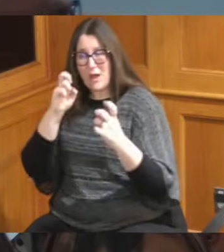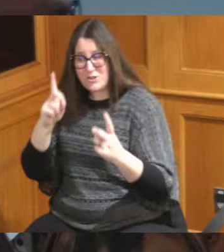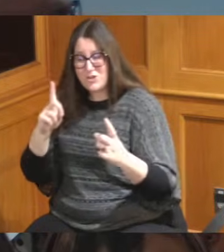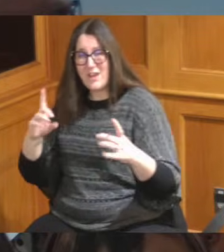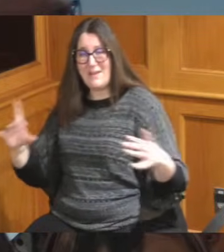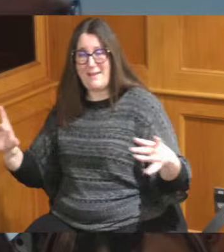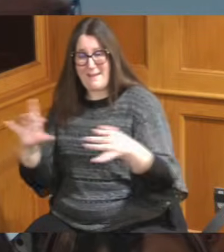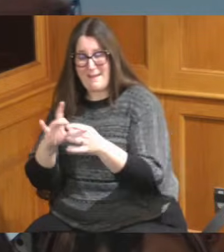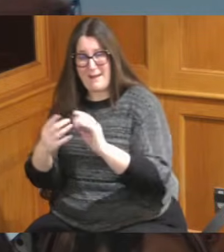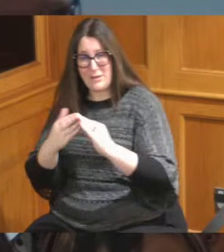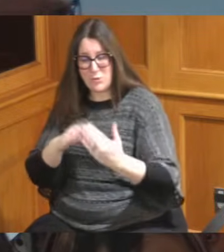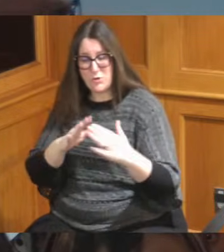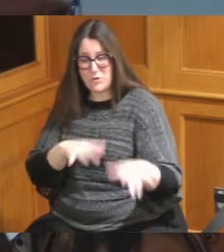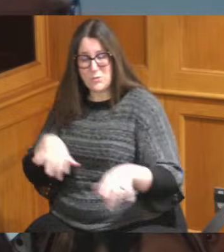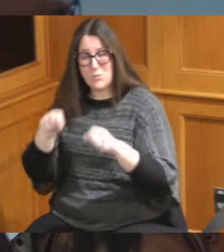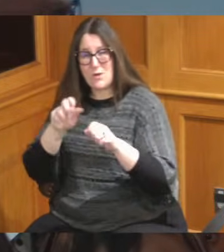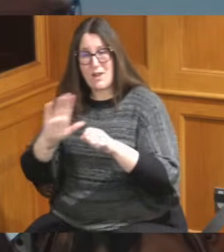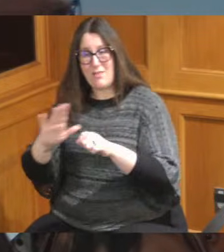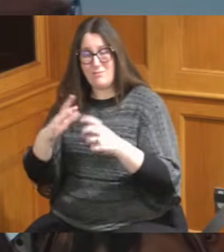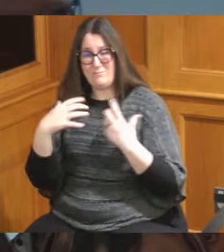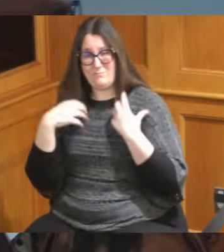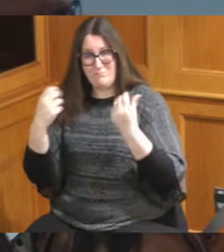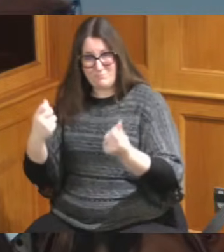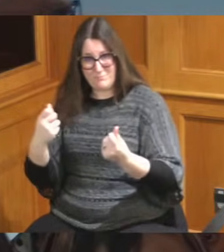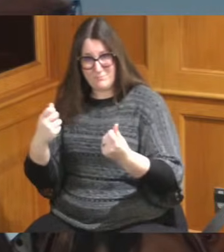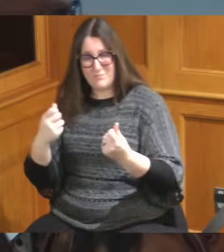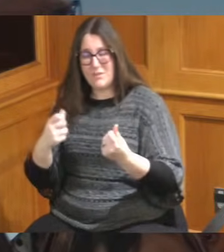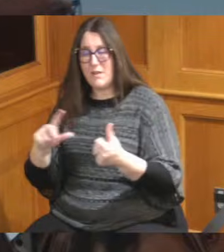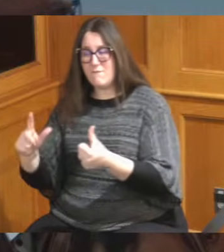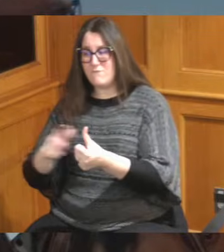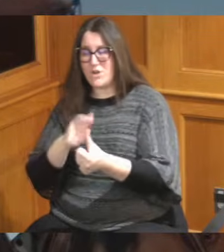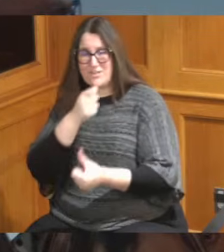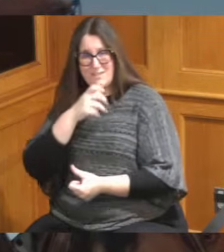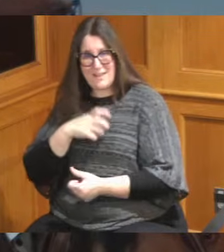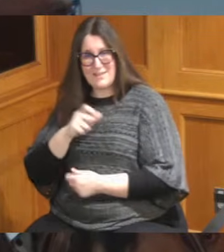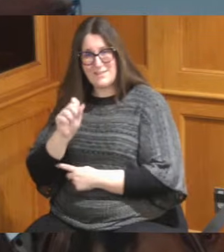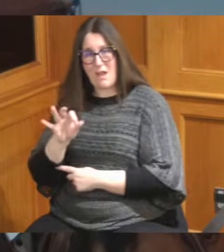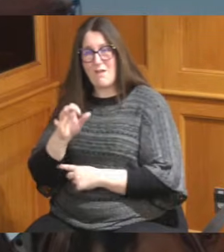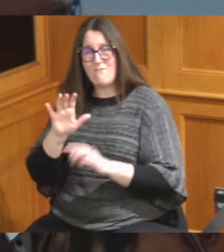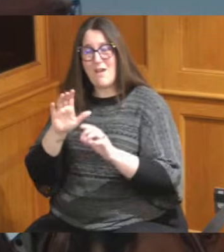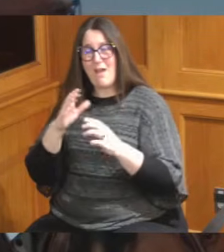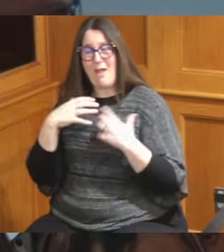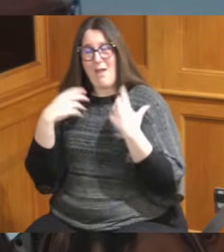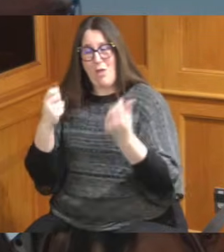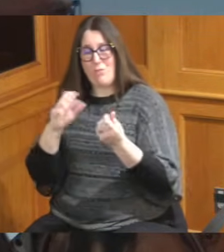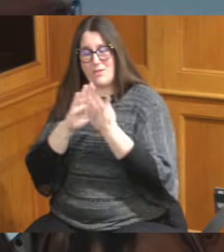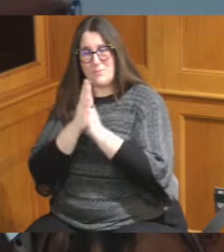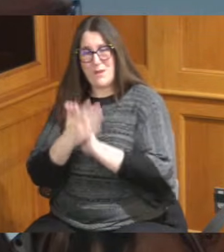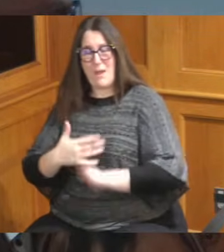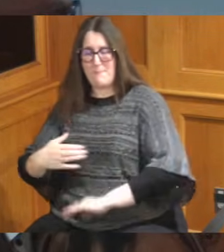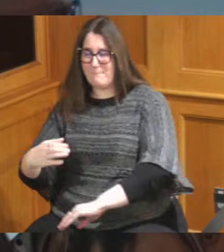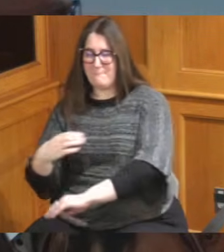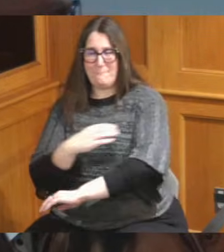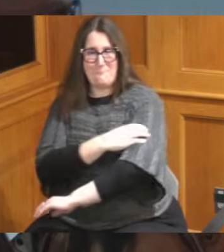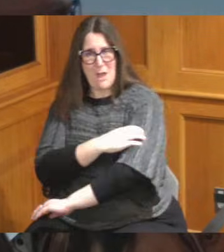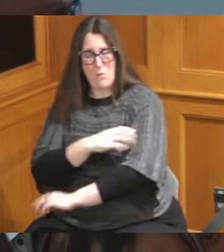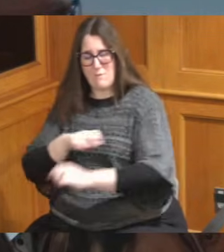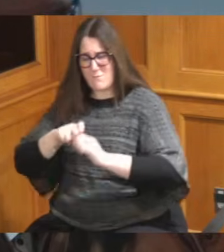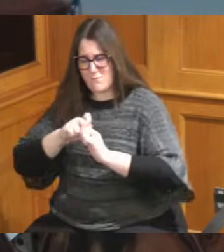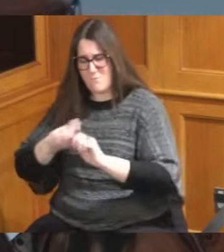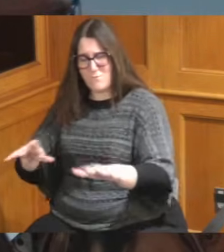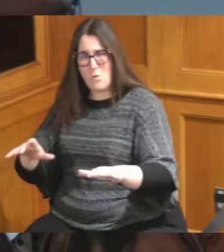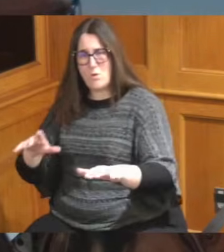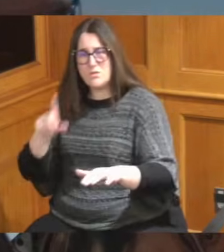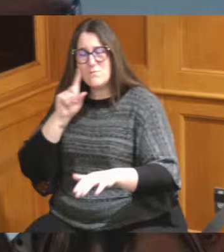charge of their well-being. First Ladies of Health has become a powerful force for health awareness